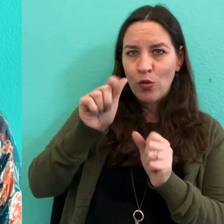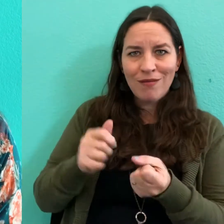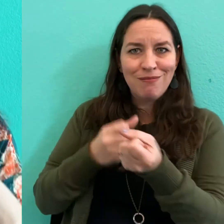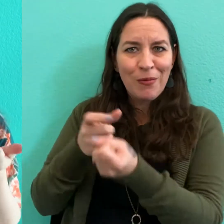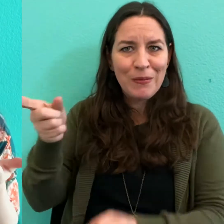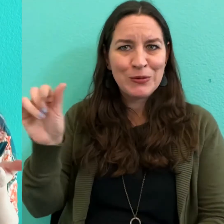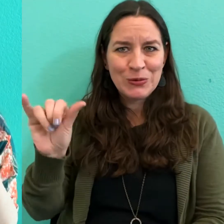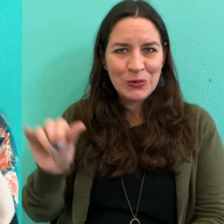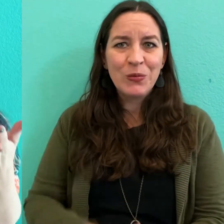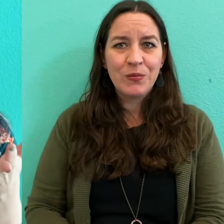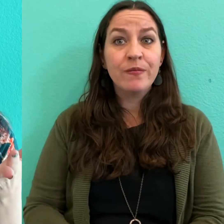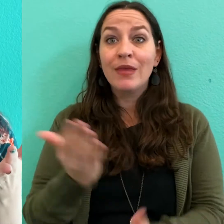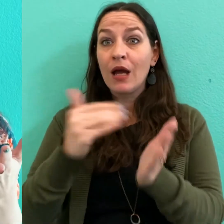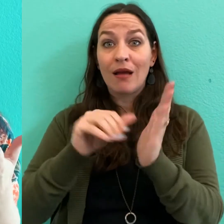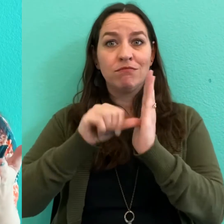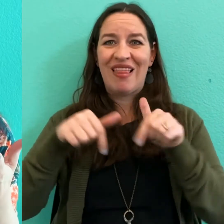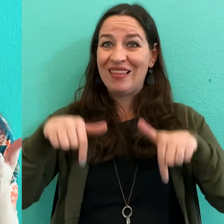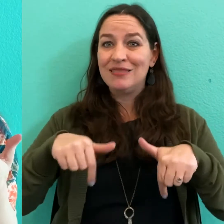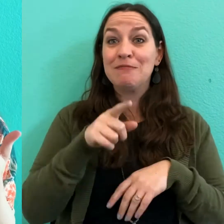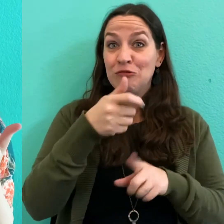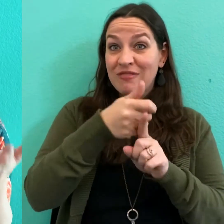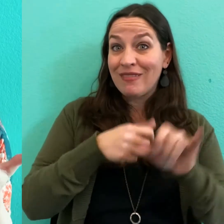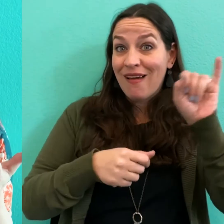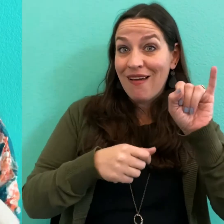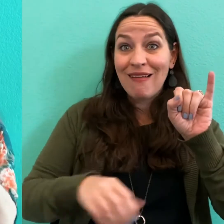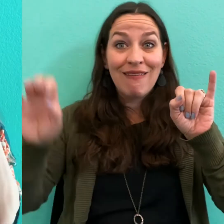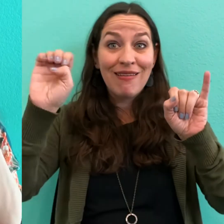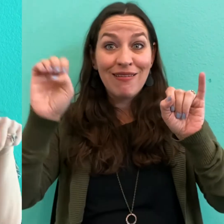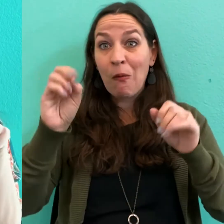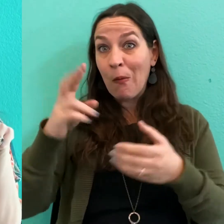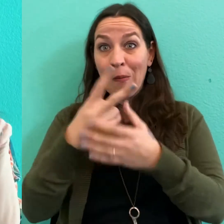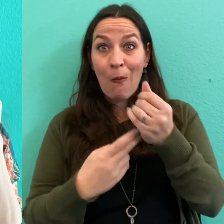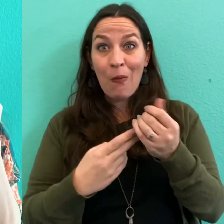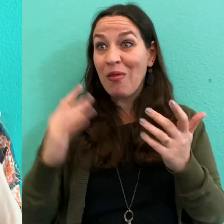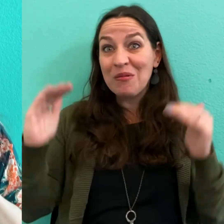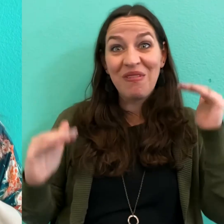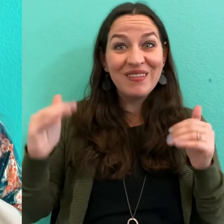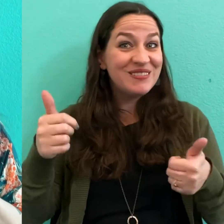So you're the expert, you decide are you in E or you and I or you in E/I, which means you're kind of balanced.